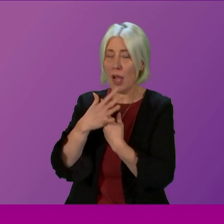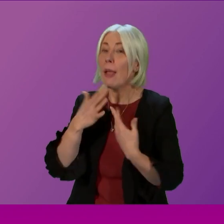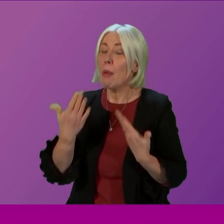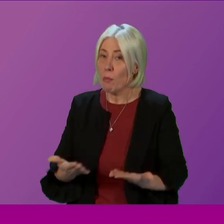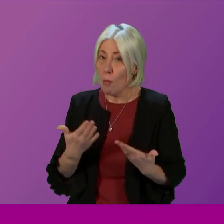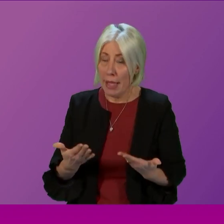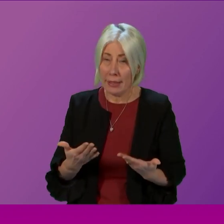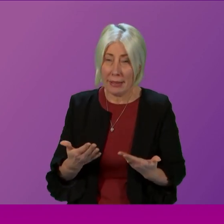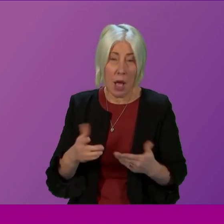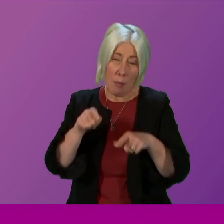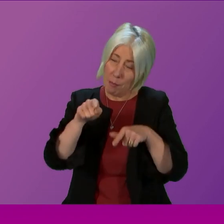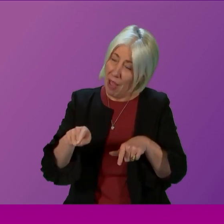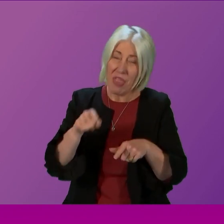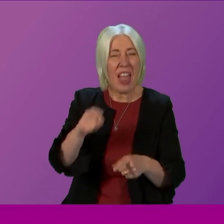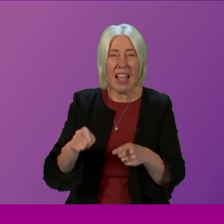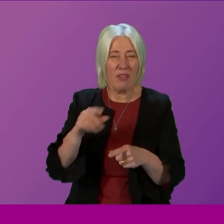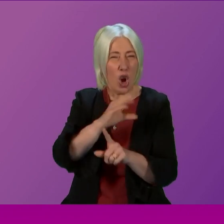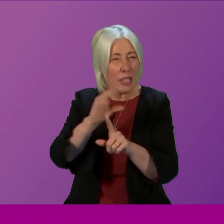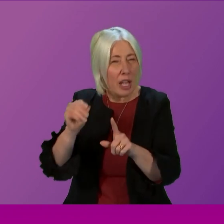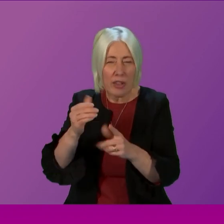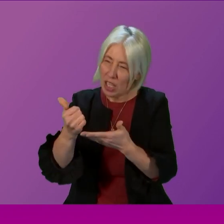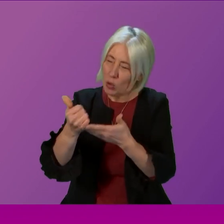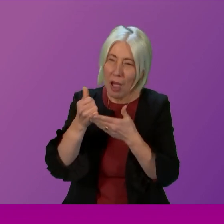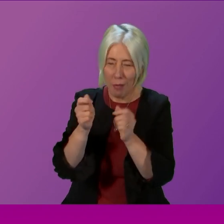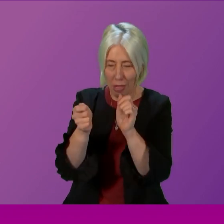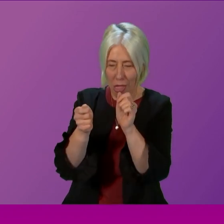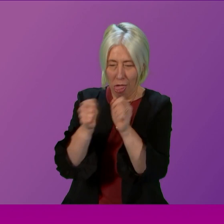no service to anyone when the Conservatives distort figures and mislead the public.